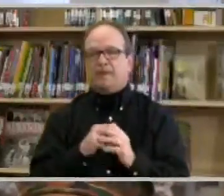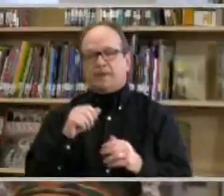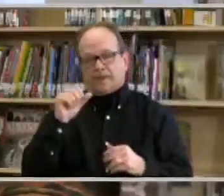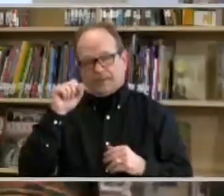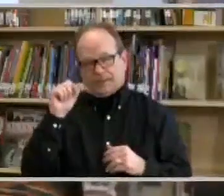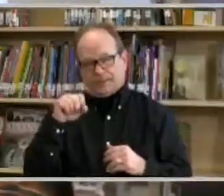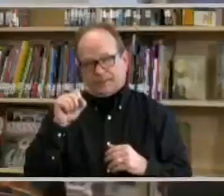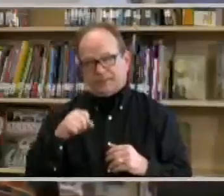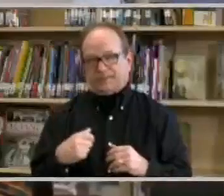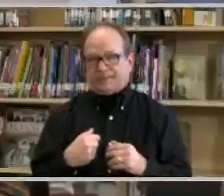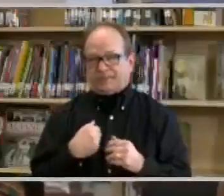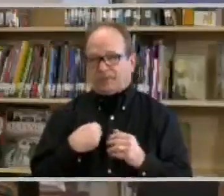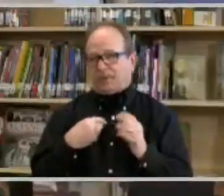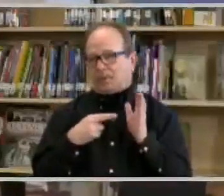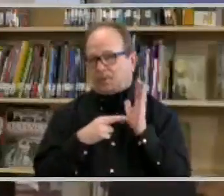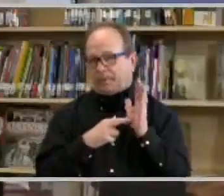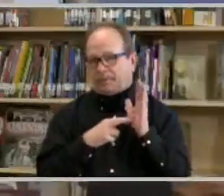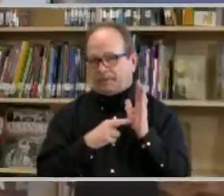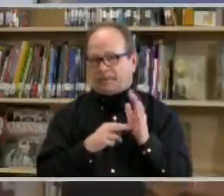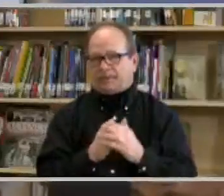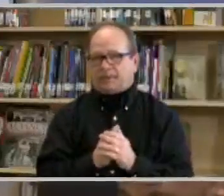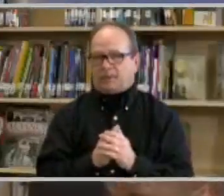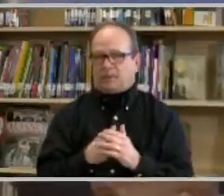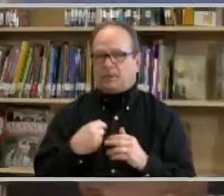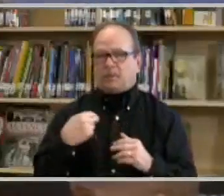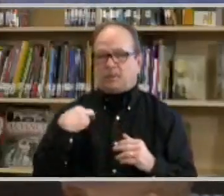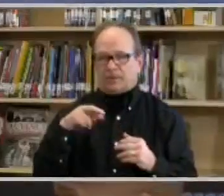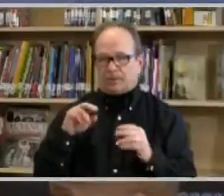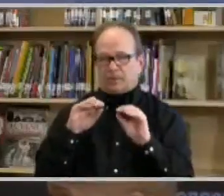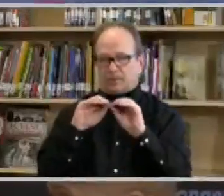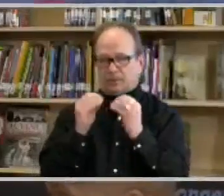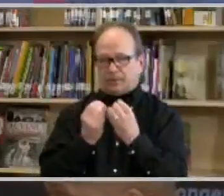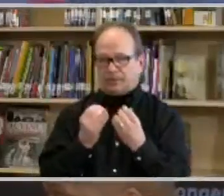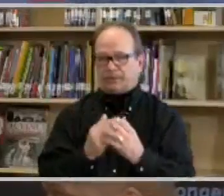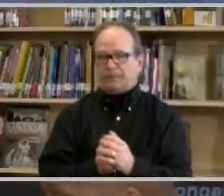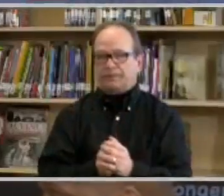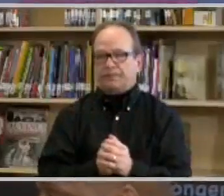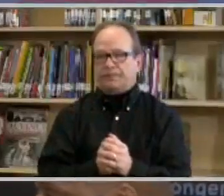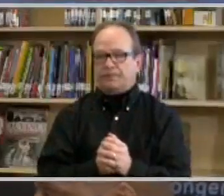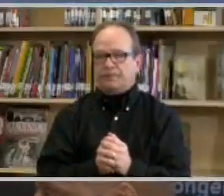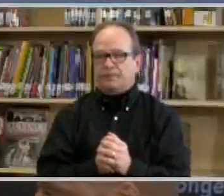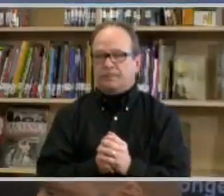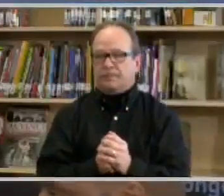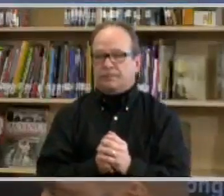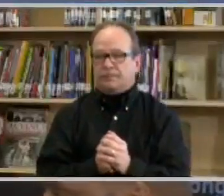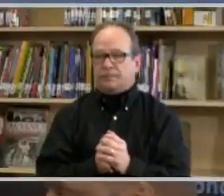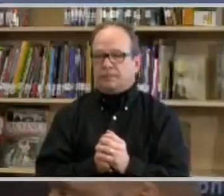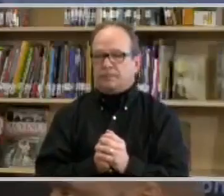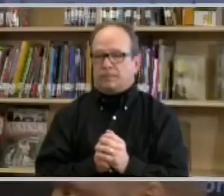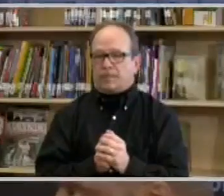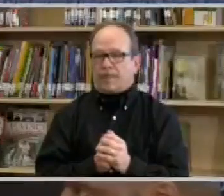YES, AGAIN, IMAM SHARIF HERE REPRESENTING THE MAYOR'S